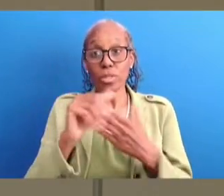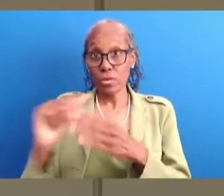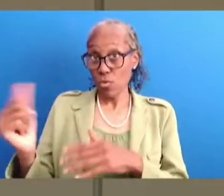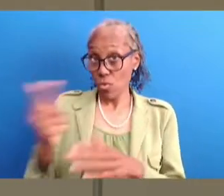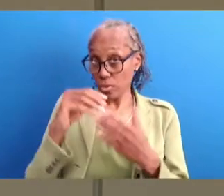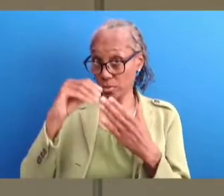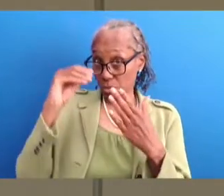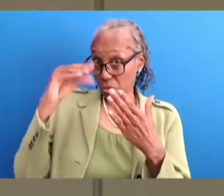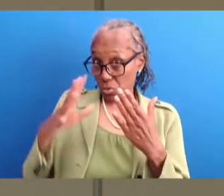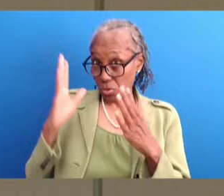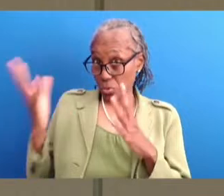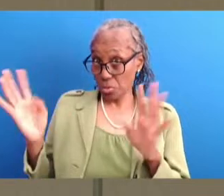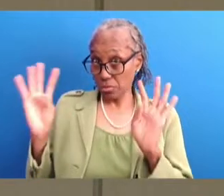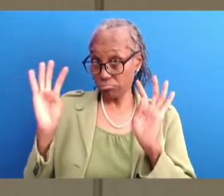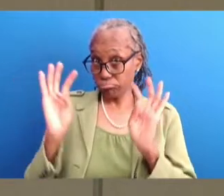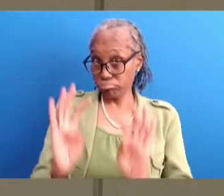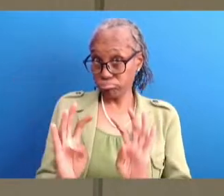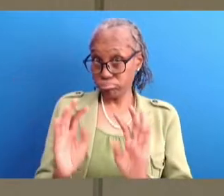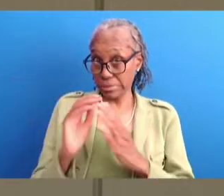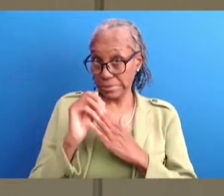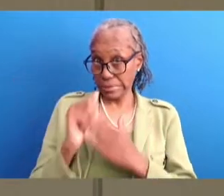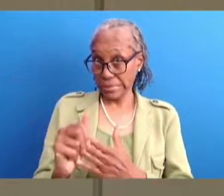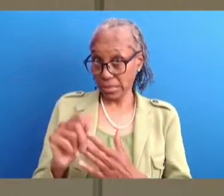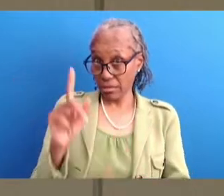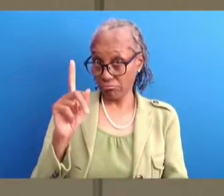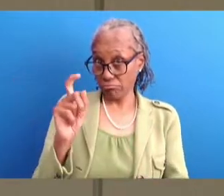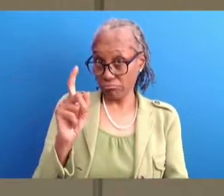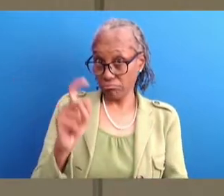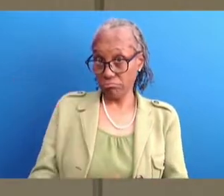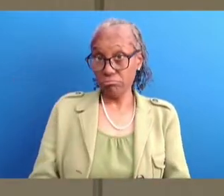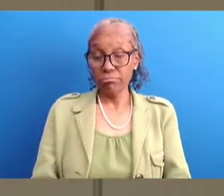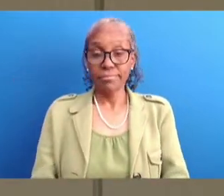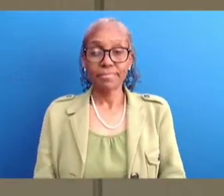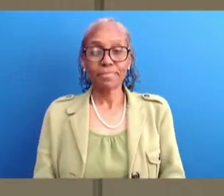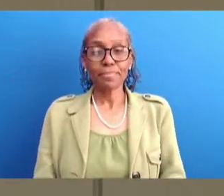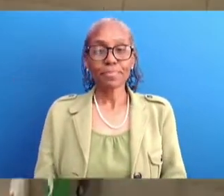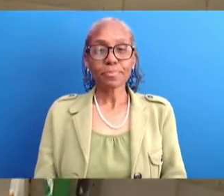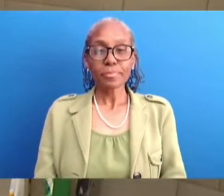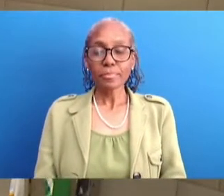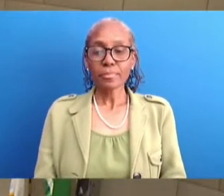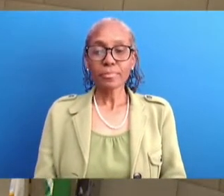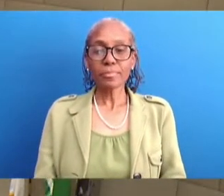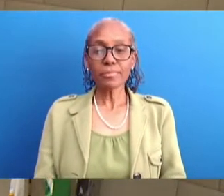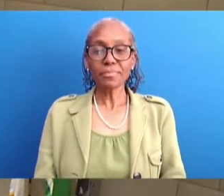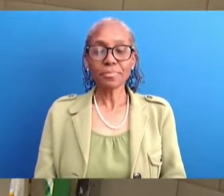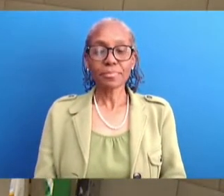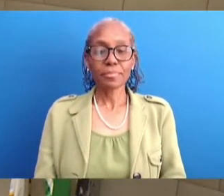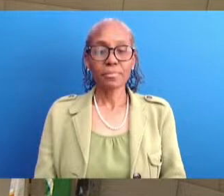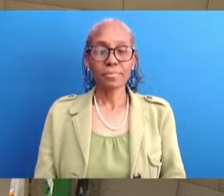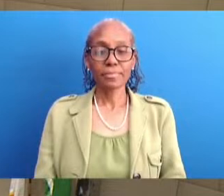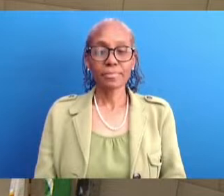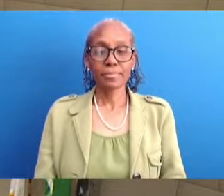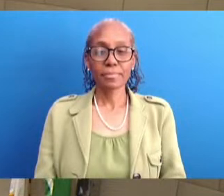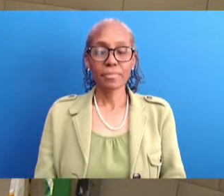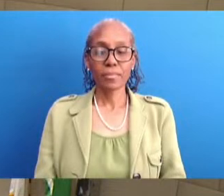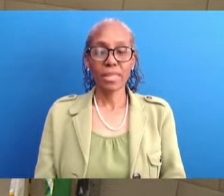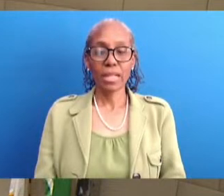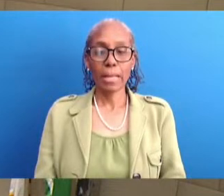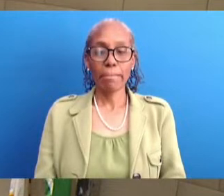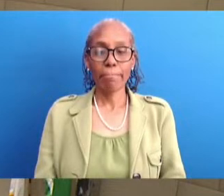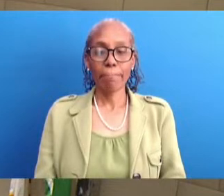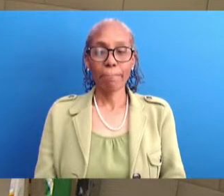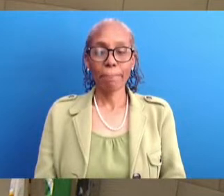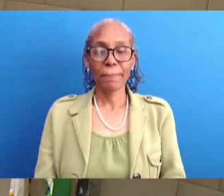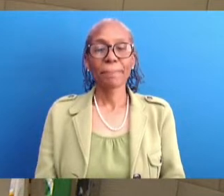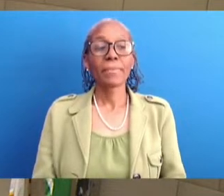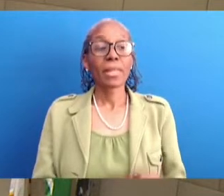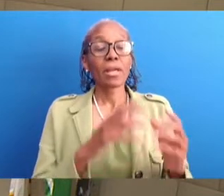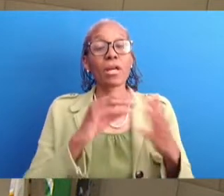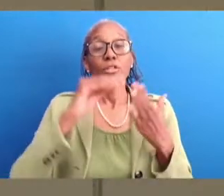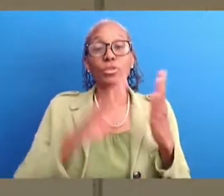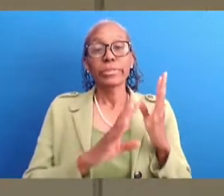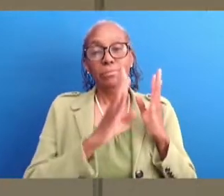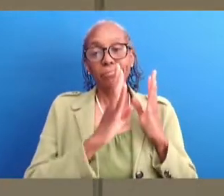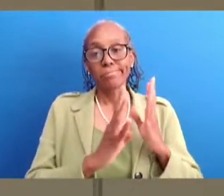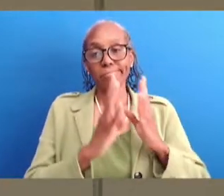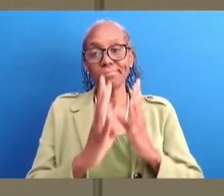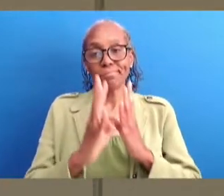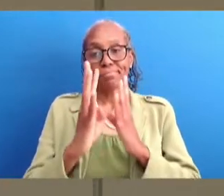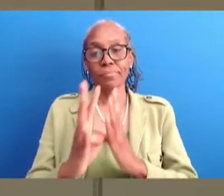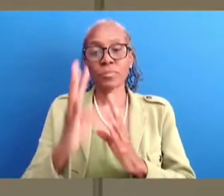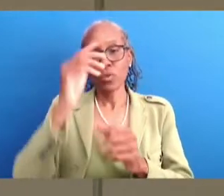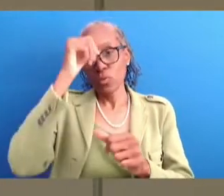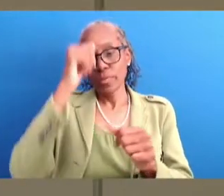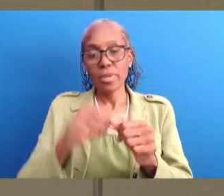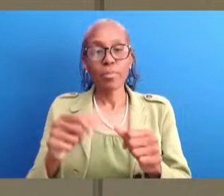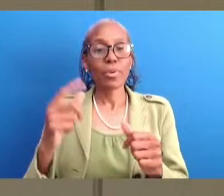TO GO AHEAD AND WHO'S GOING STO